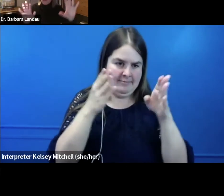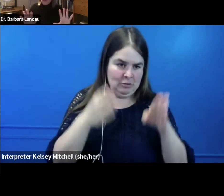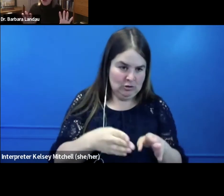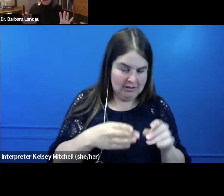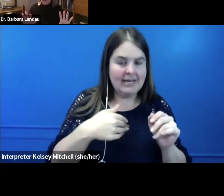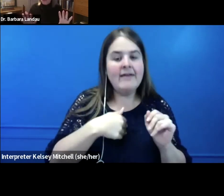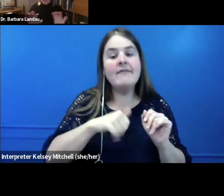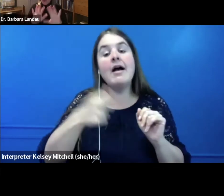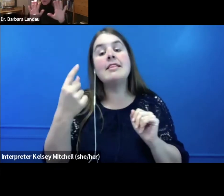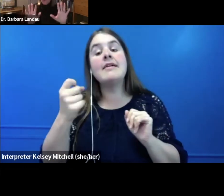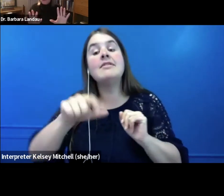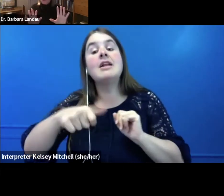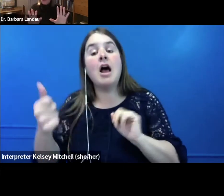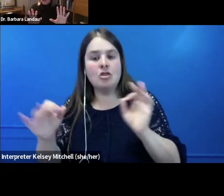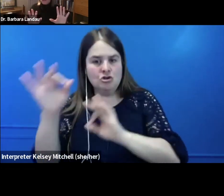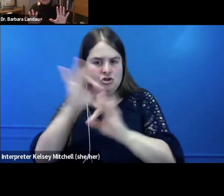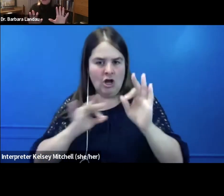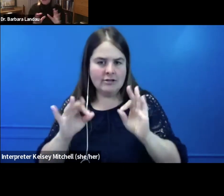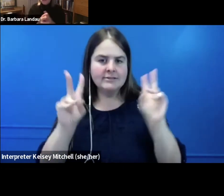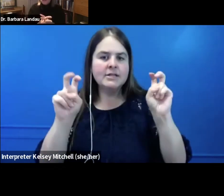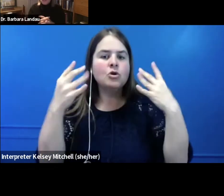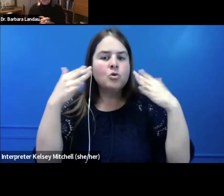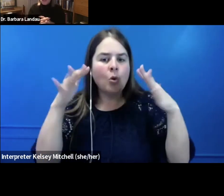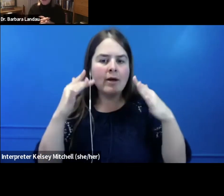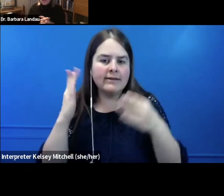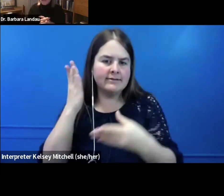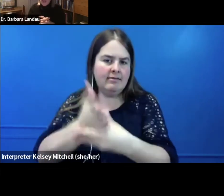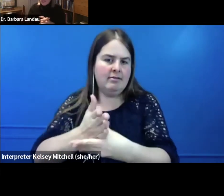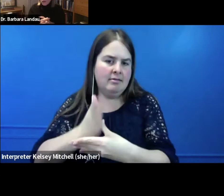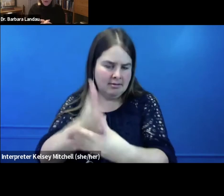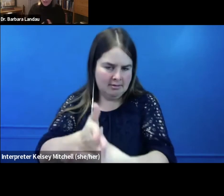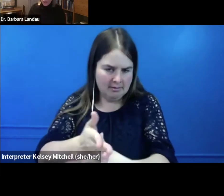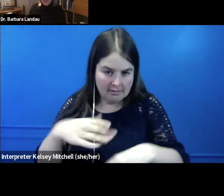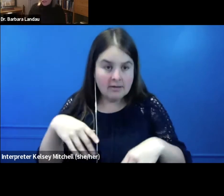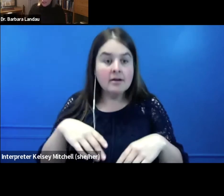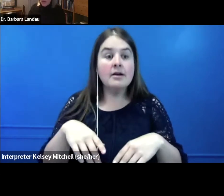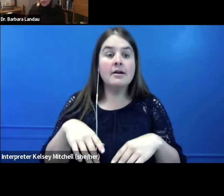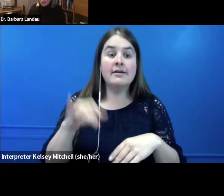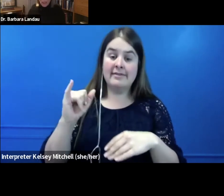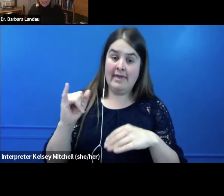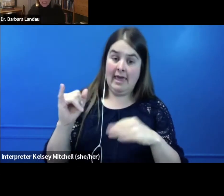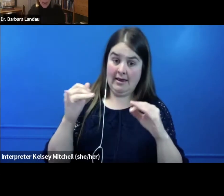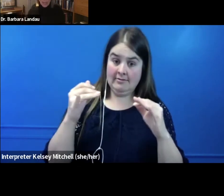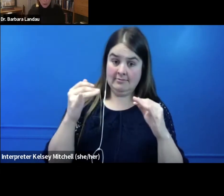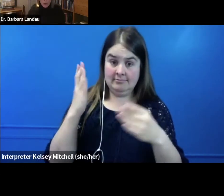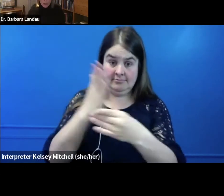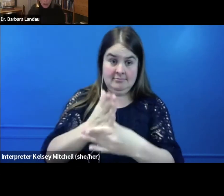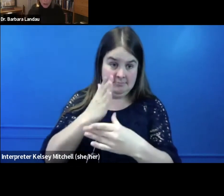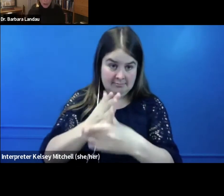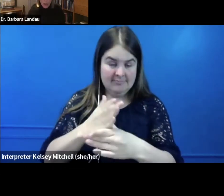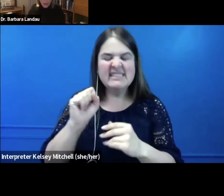dots that are noise dots the static noise is just as you'll see